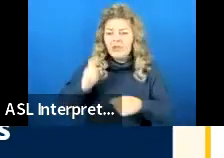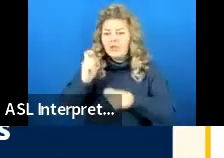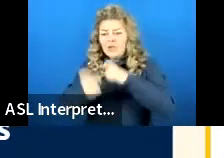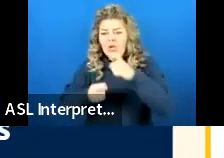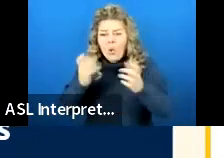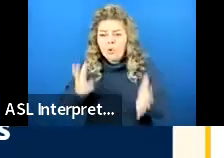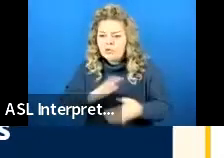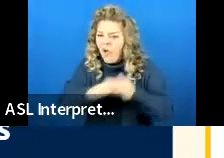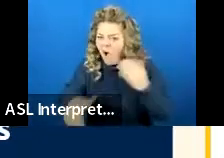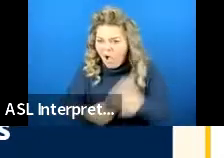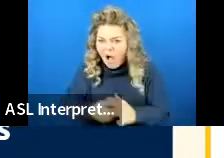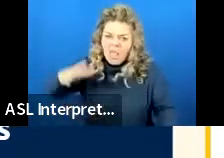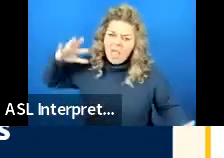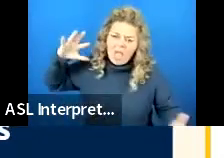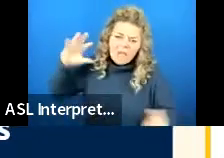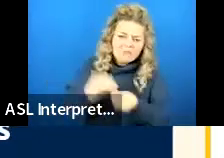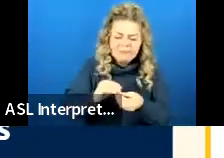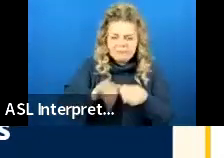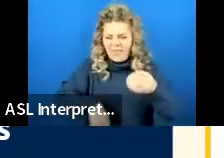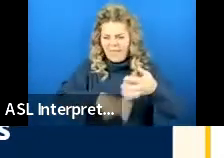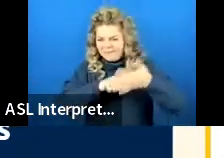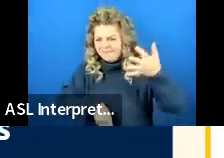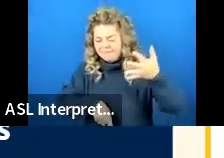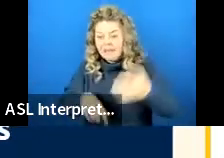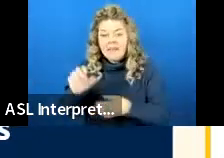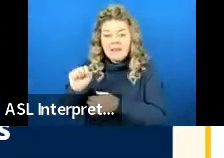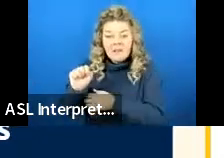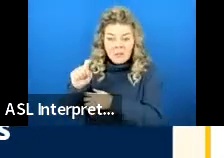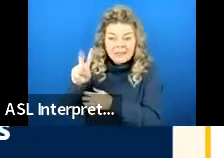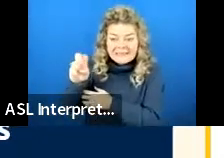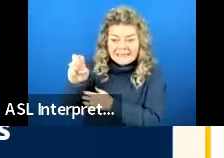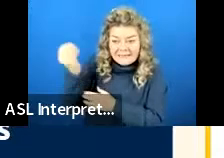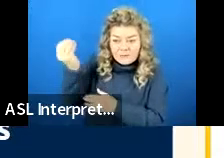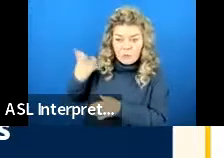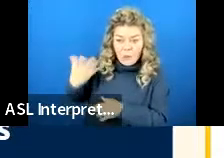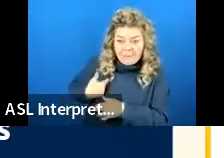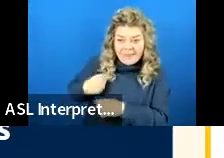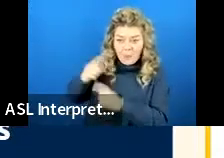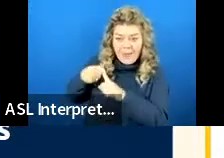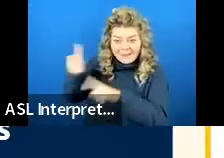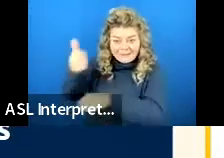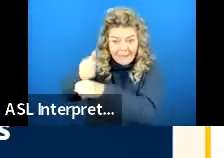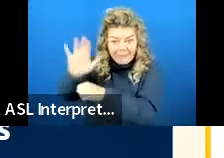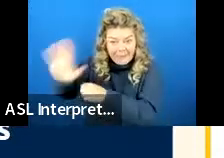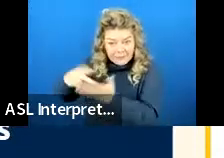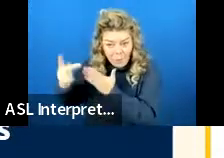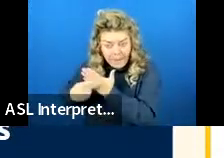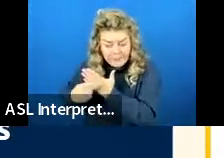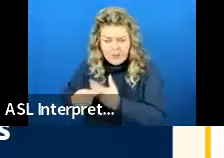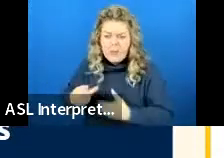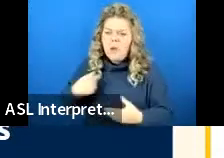And I tell you what Steve told me as we launch this campaign, we are raising money because of you.